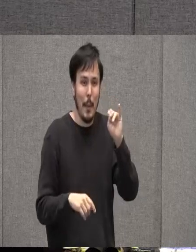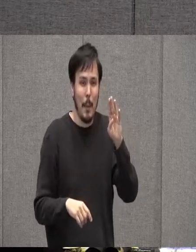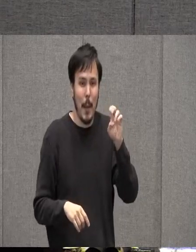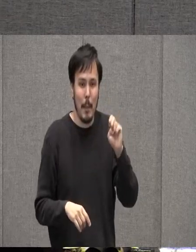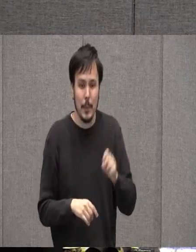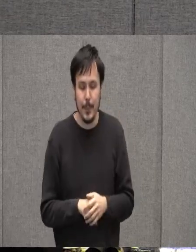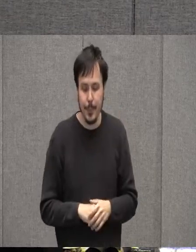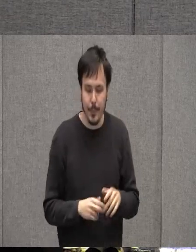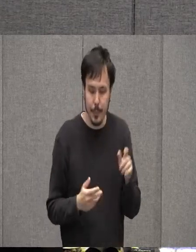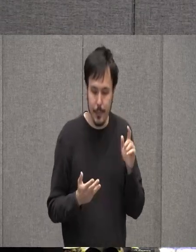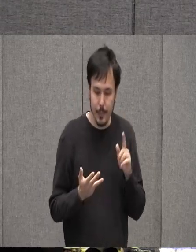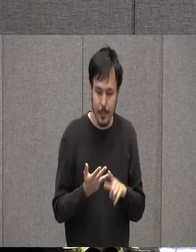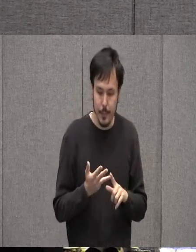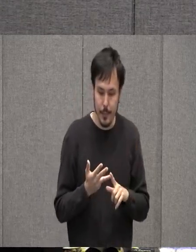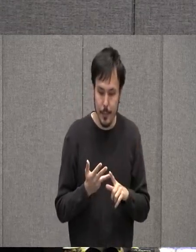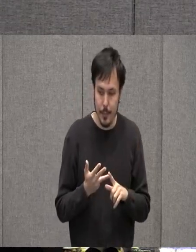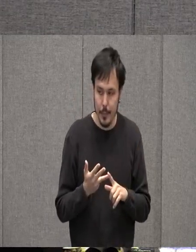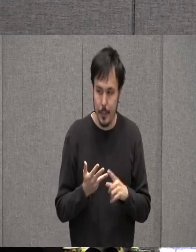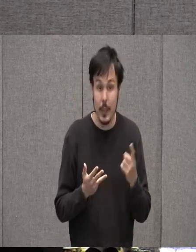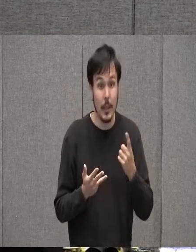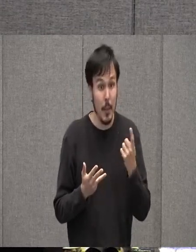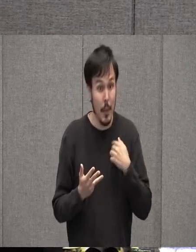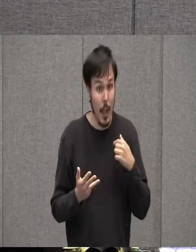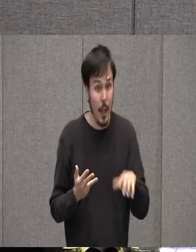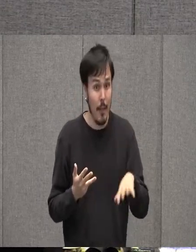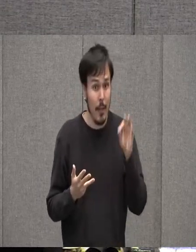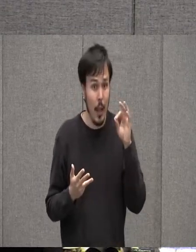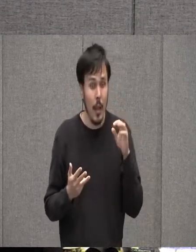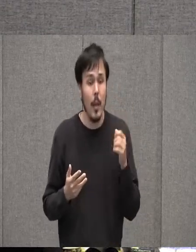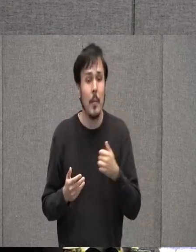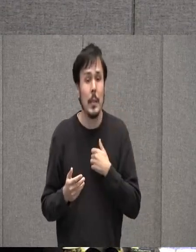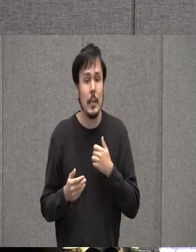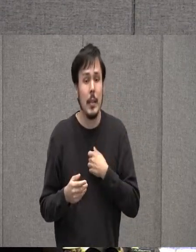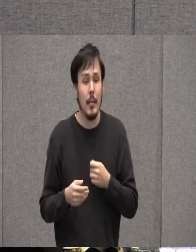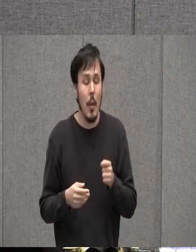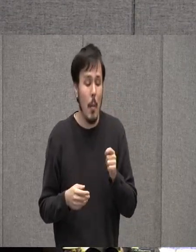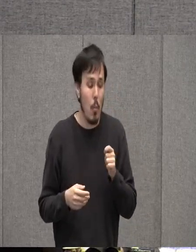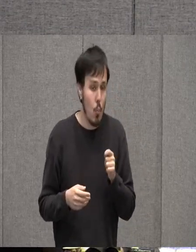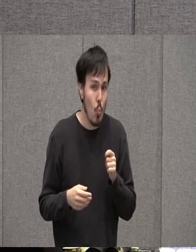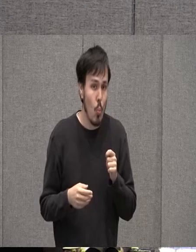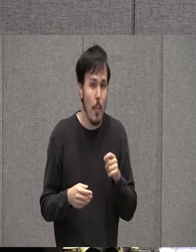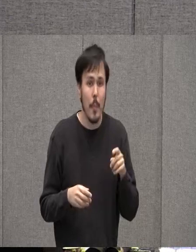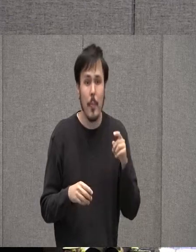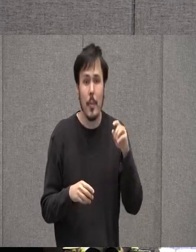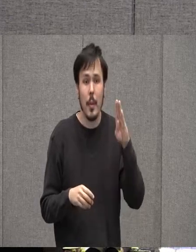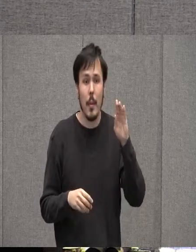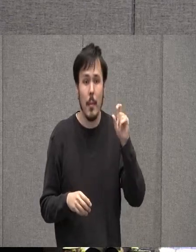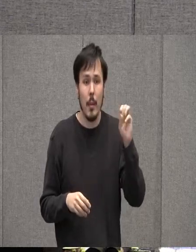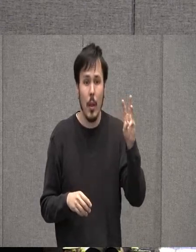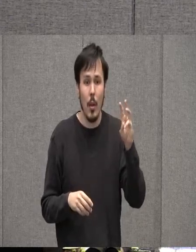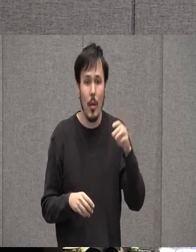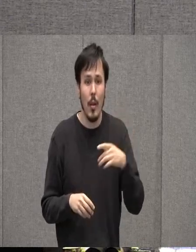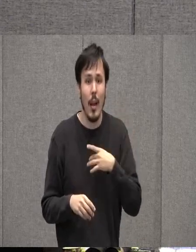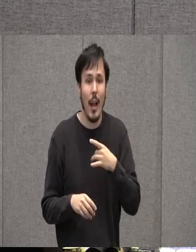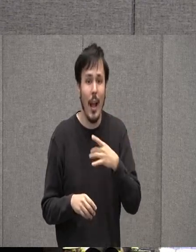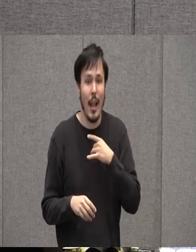Something that I found out is when I blow my bubbles, I like to sort of blow them down below